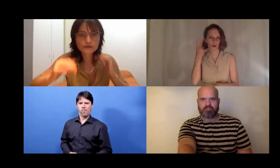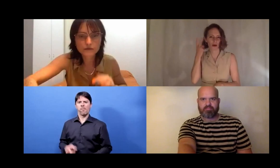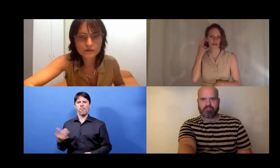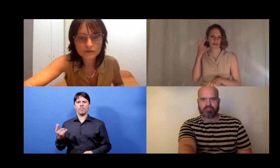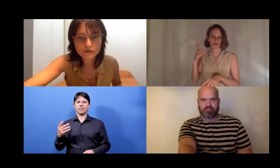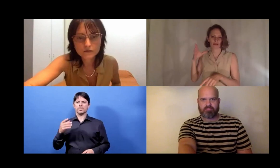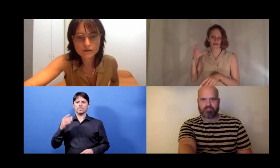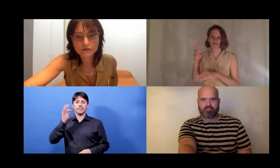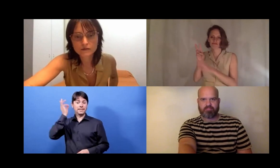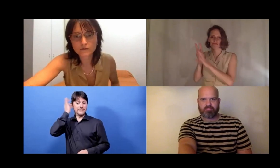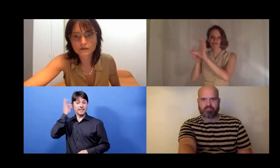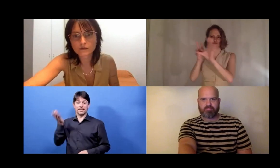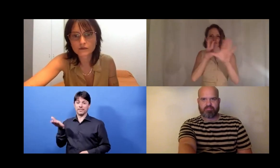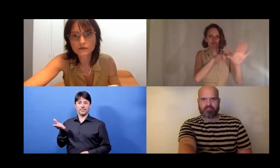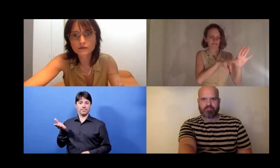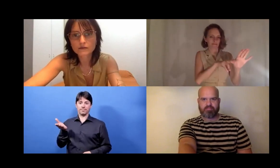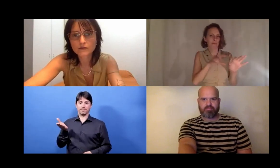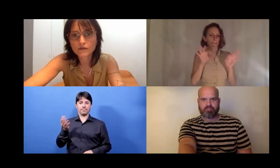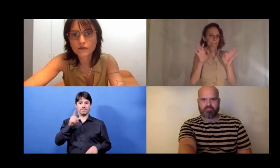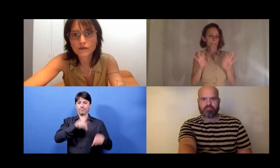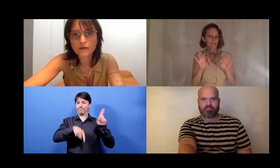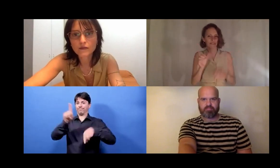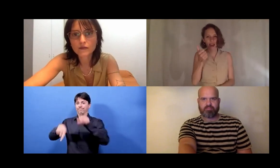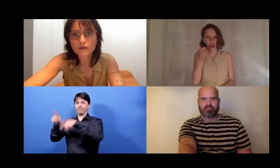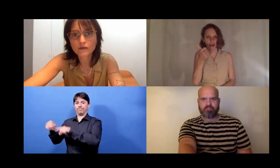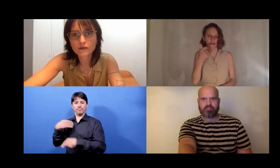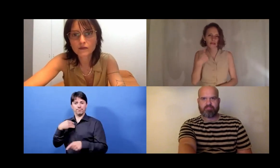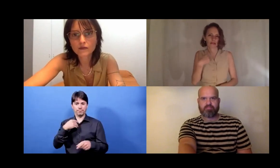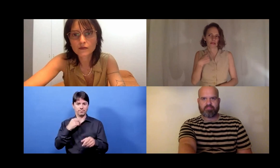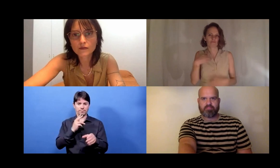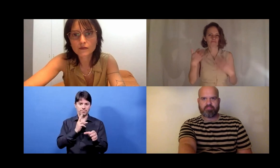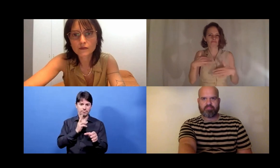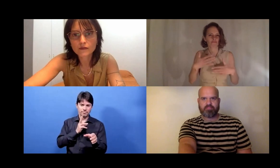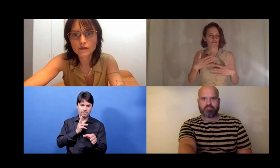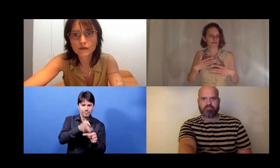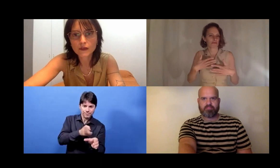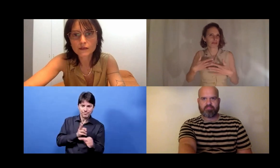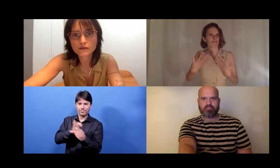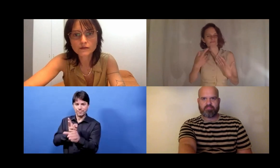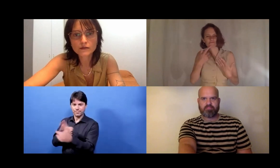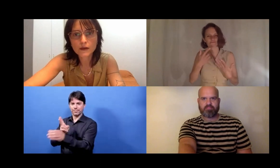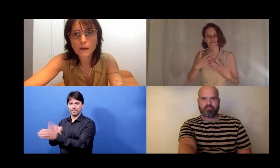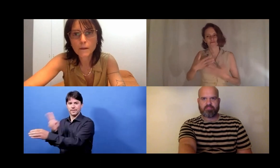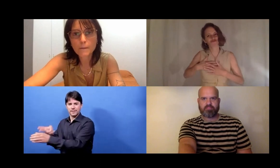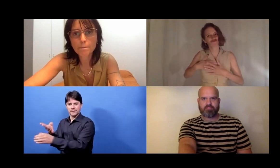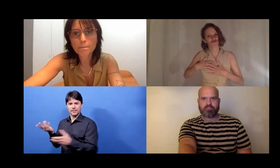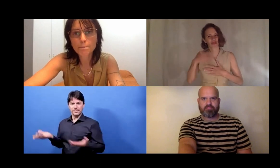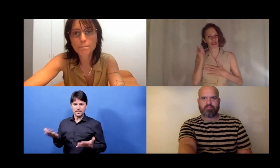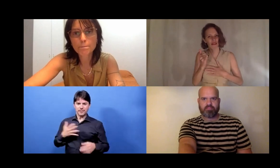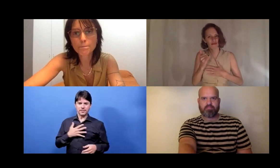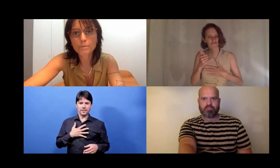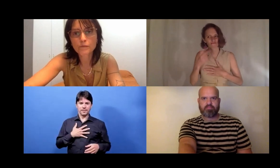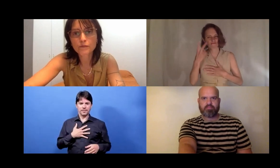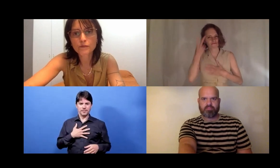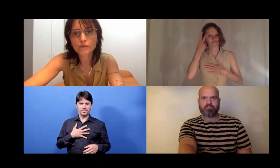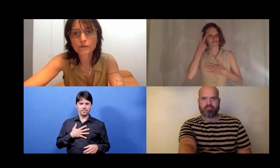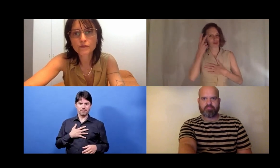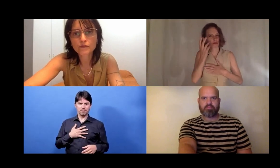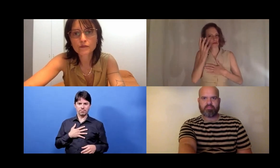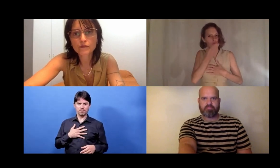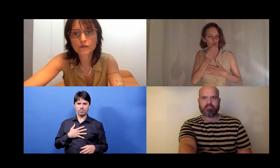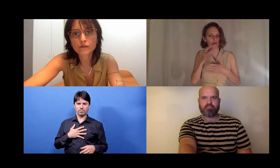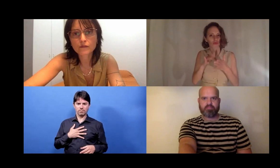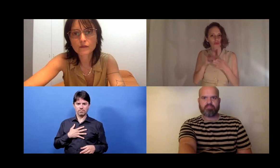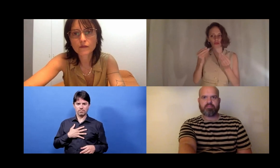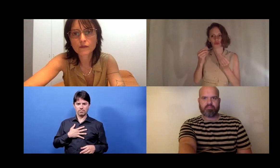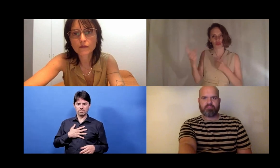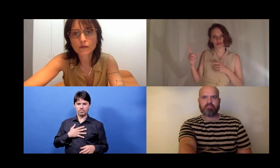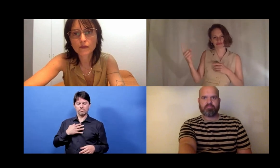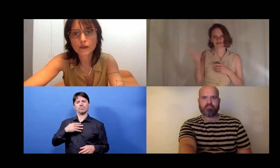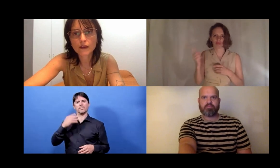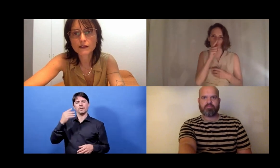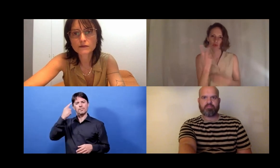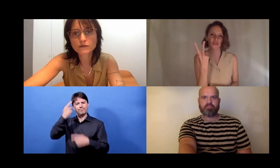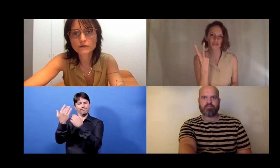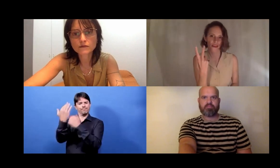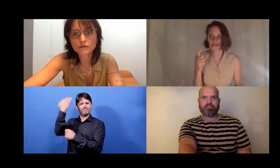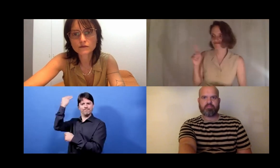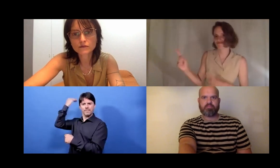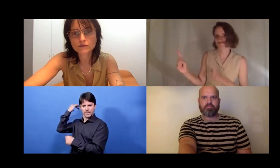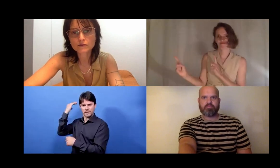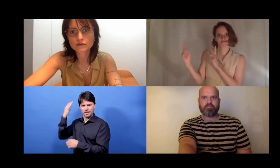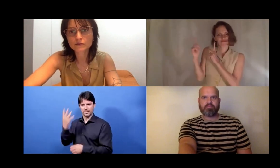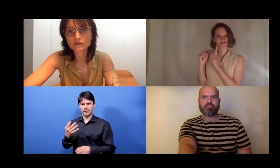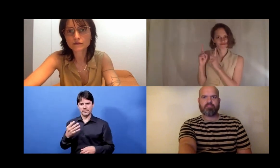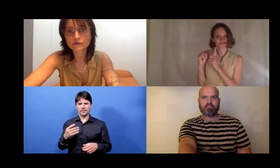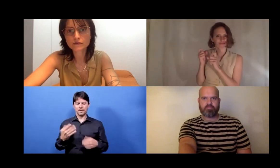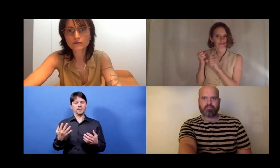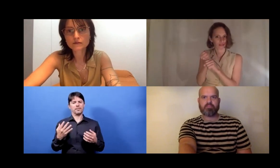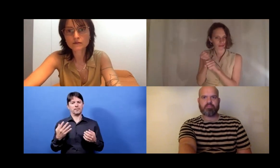Kassandra Wedel: If you work in different hearing settings, there's a beauty to it if a team of two works together